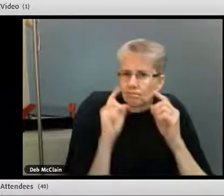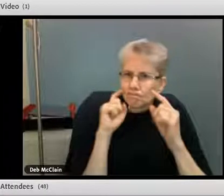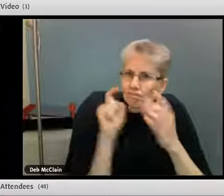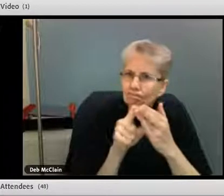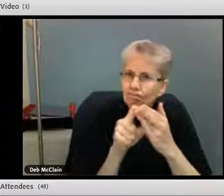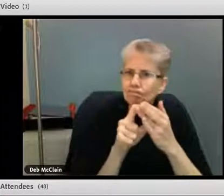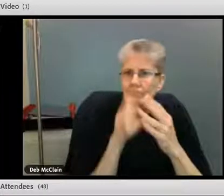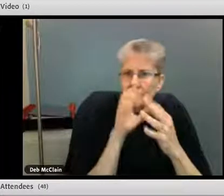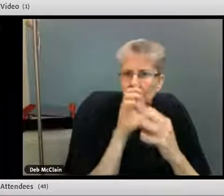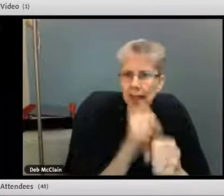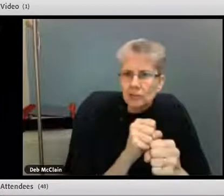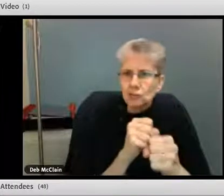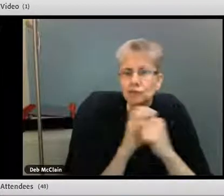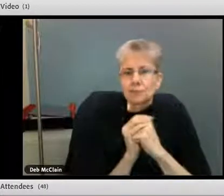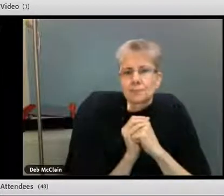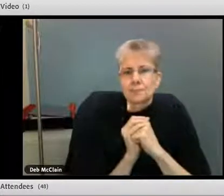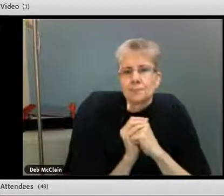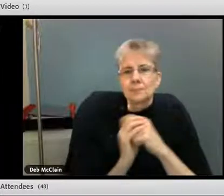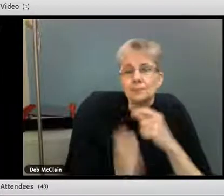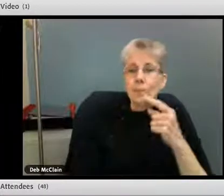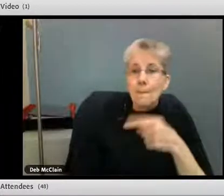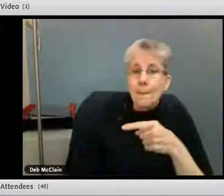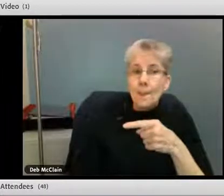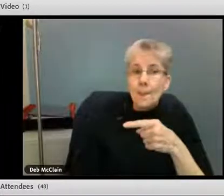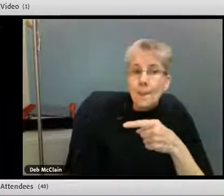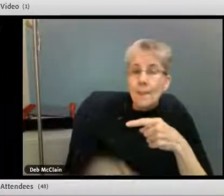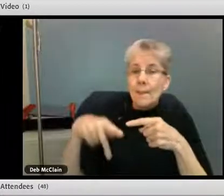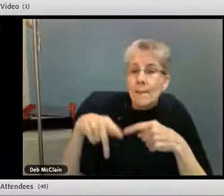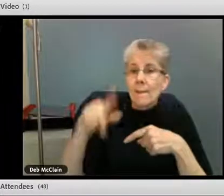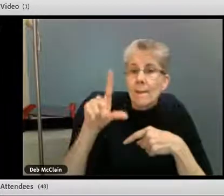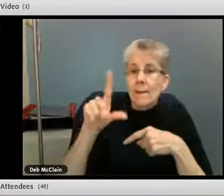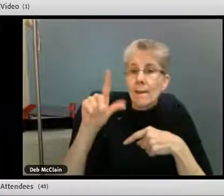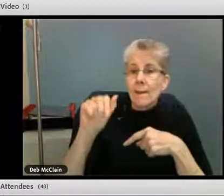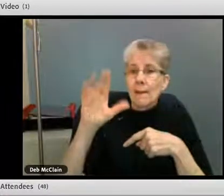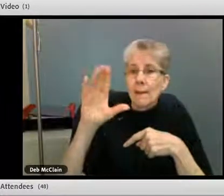The next one is Placeit. This is a little bit different, but it creates these ads.